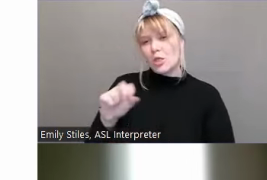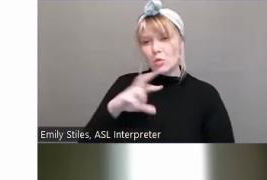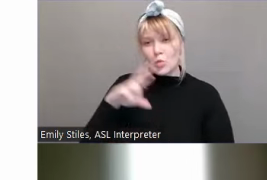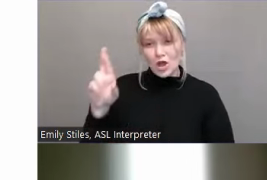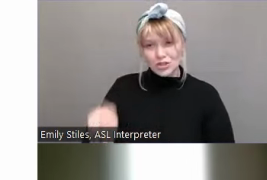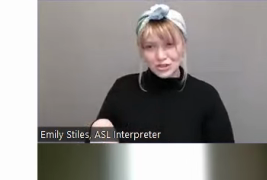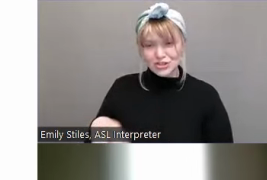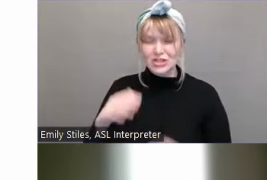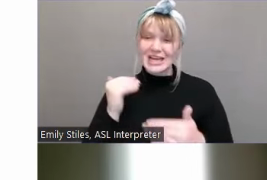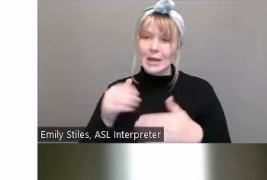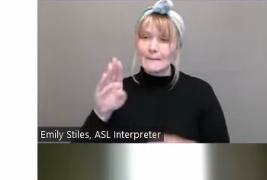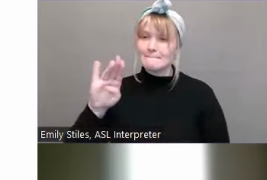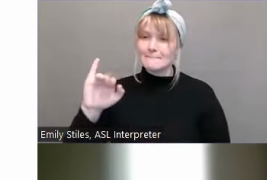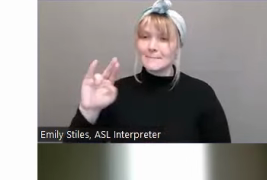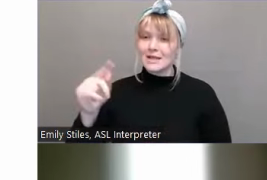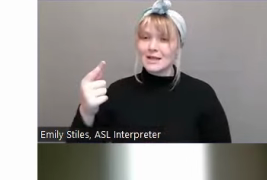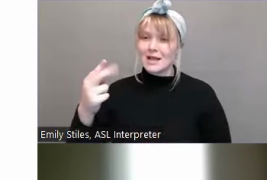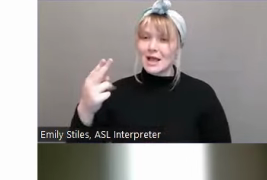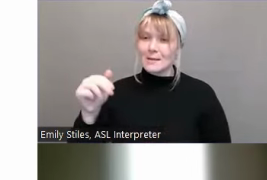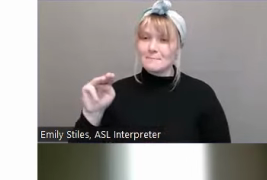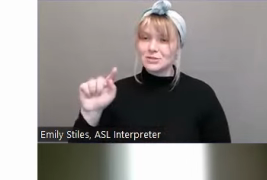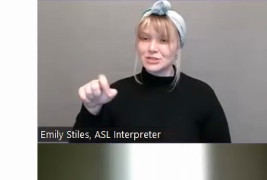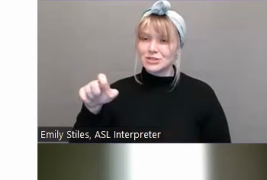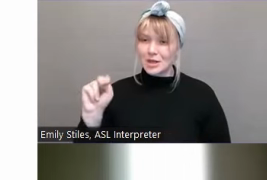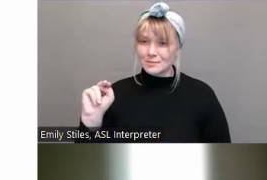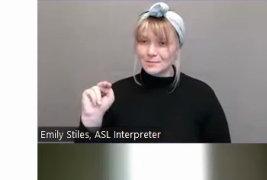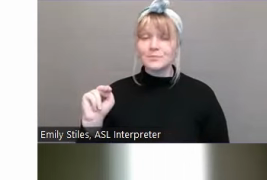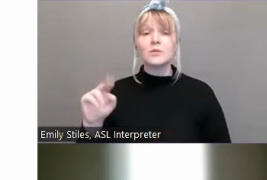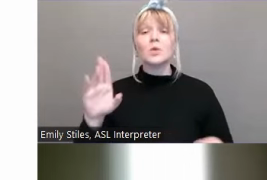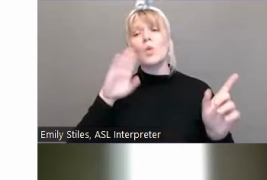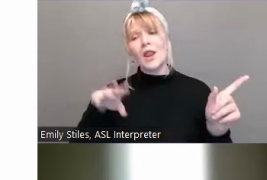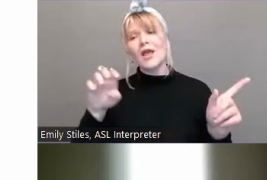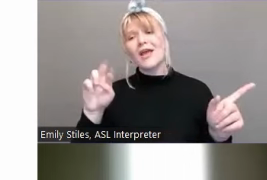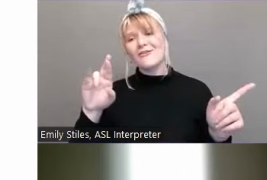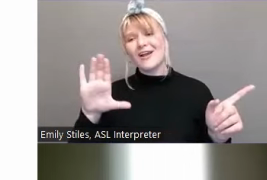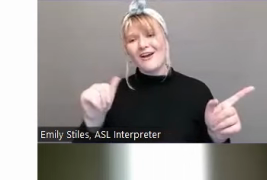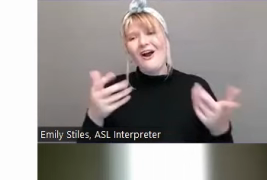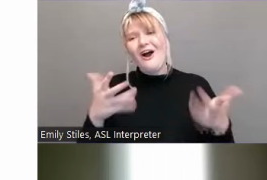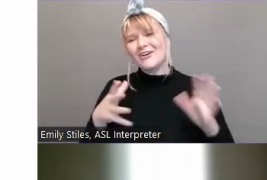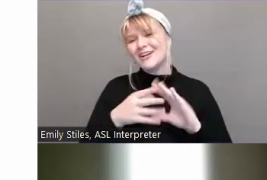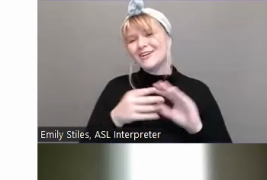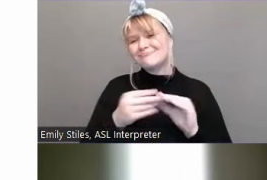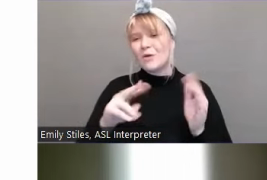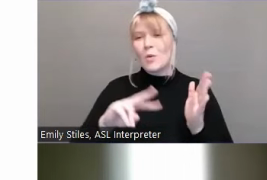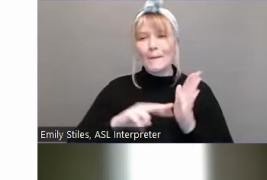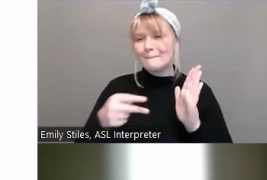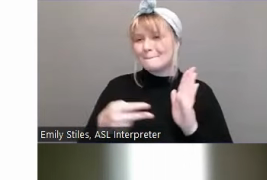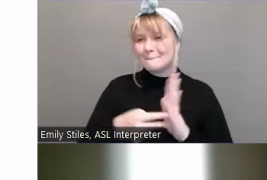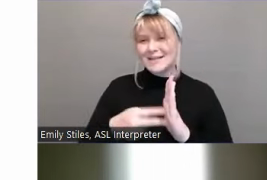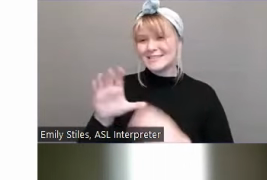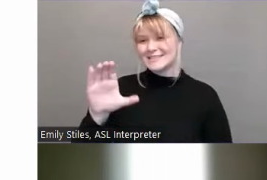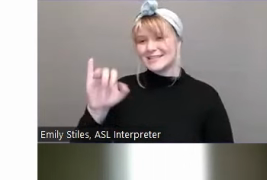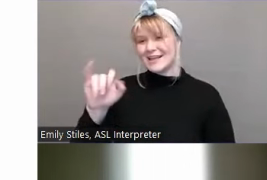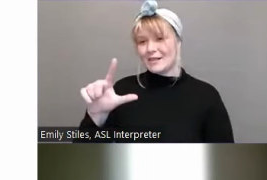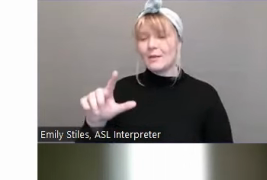So, I know Erica already eloquently told us what a CIL is, but just as a reminder, CILs